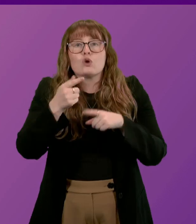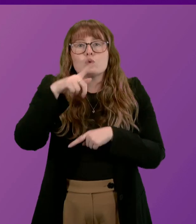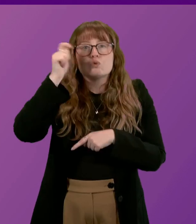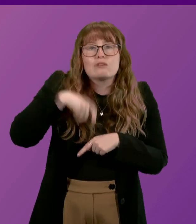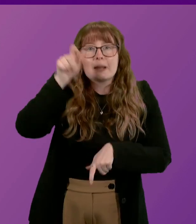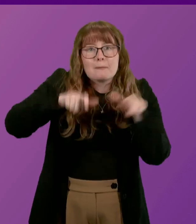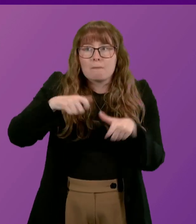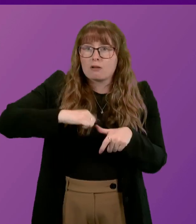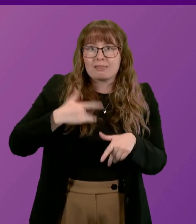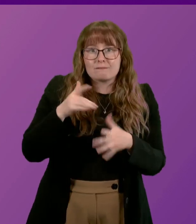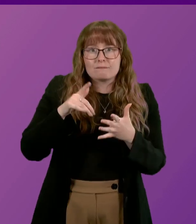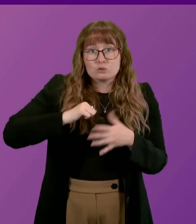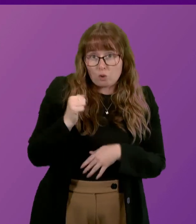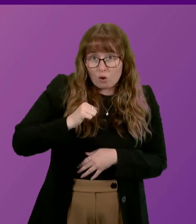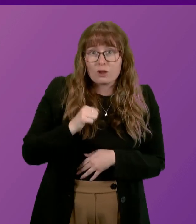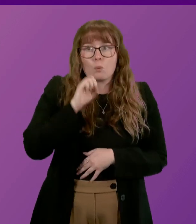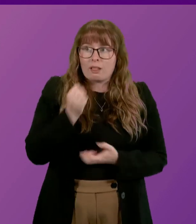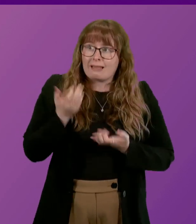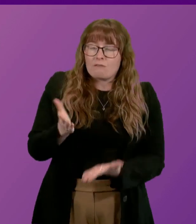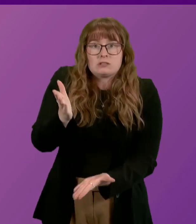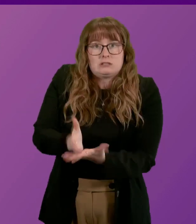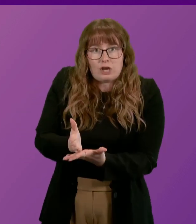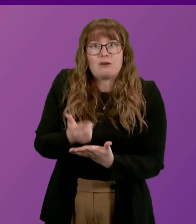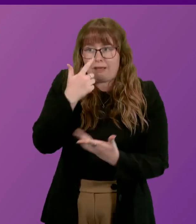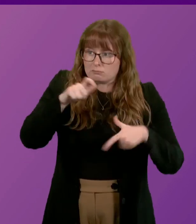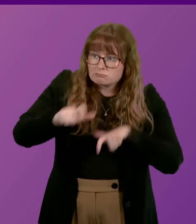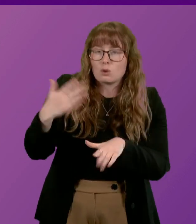the certainty that they need to continue to live and work here?